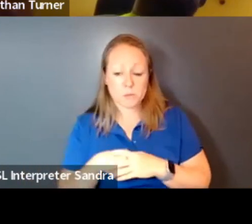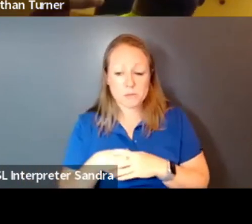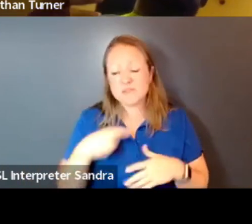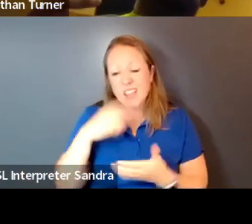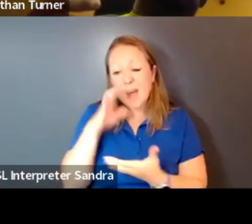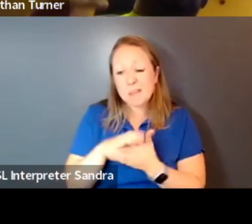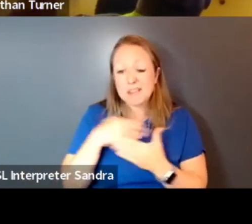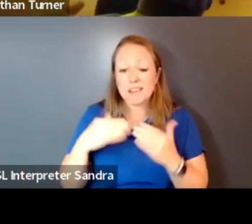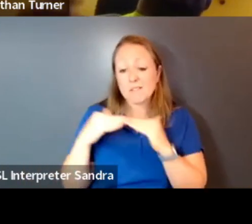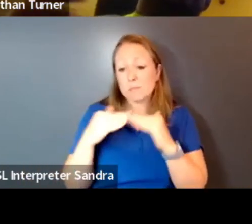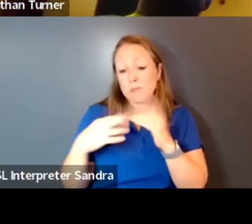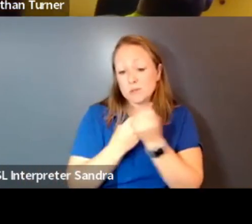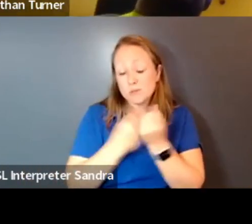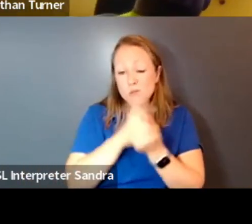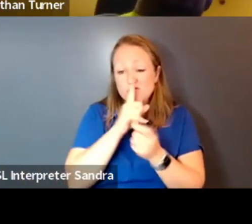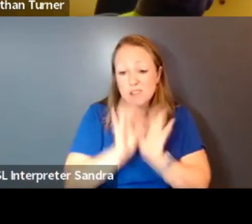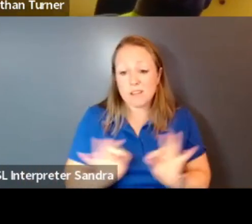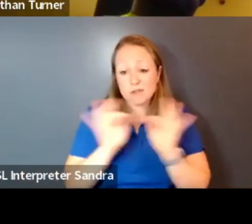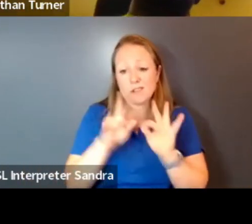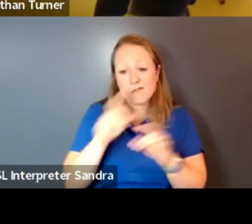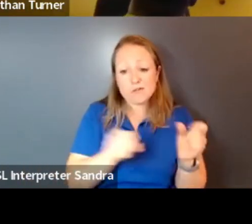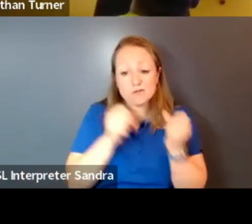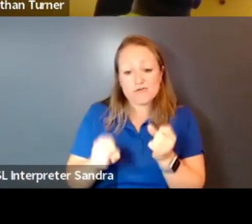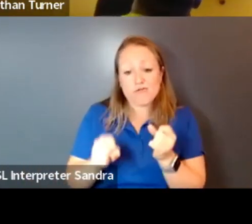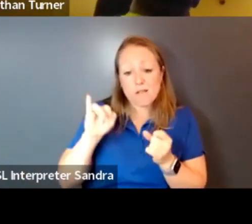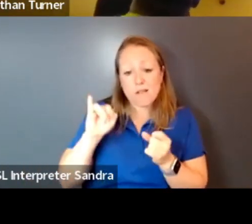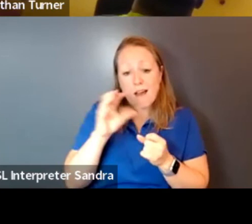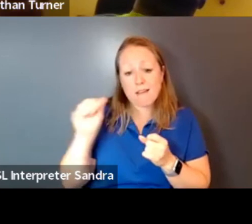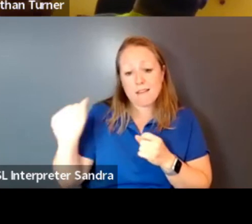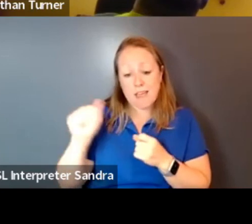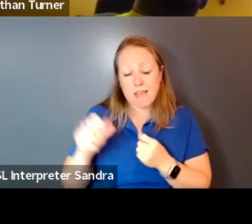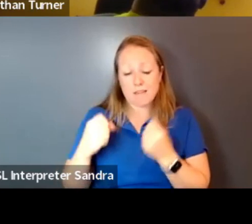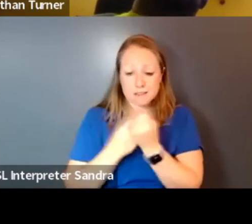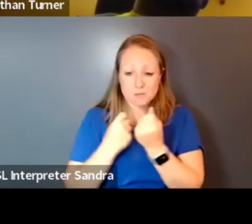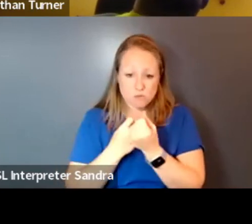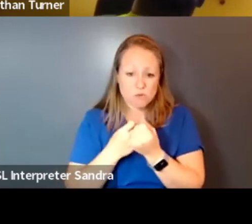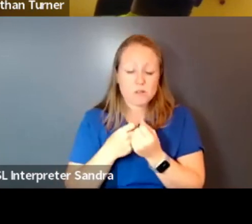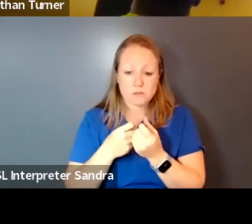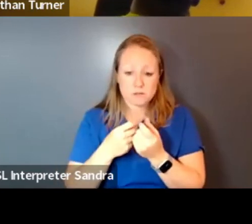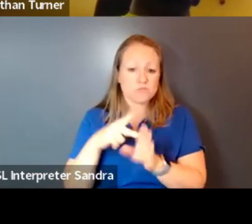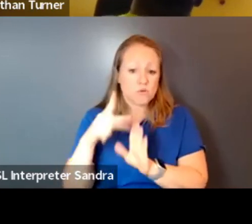strong Iron Age support broker programs. And these support systems really need to embrace